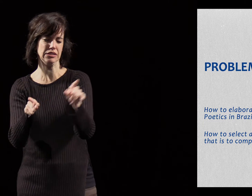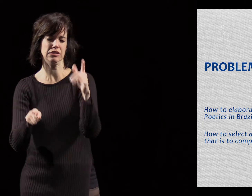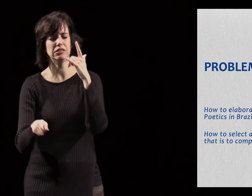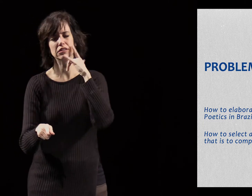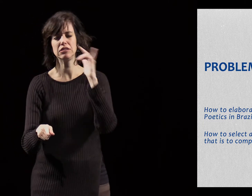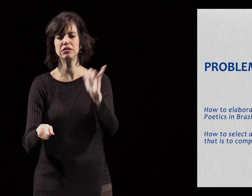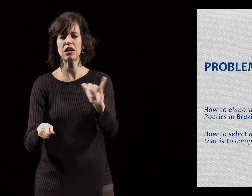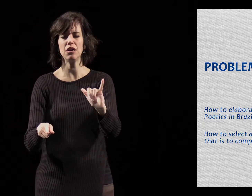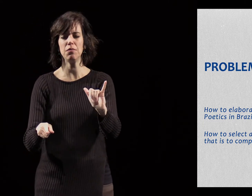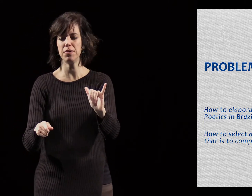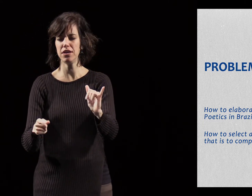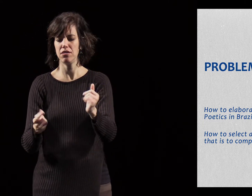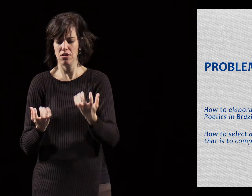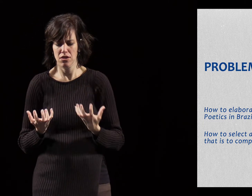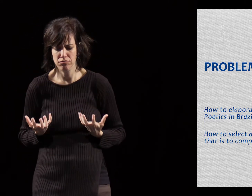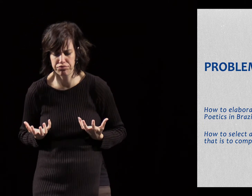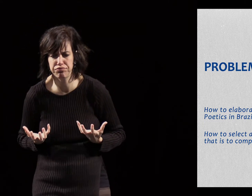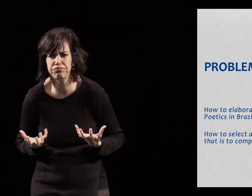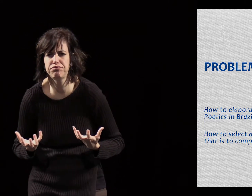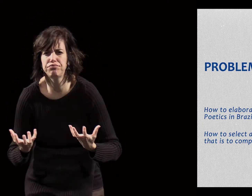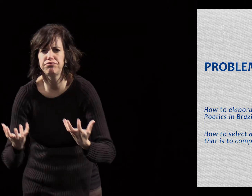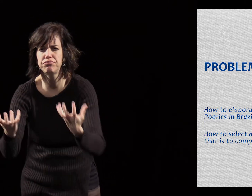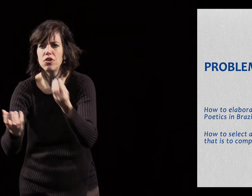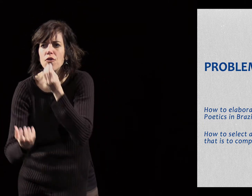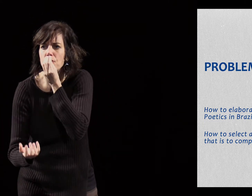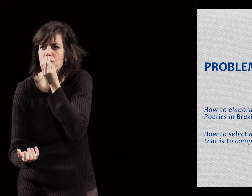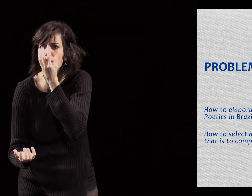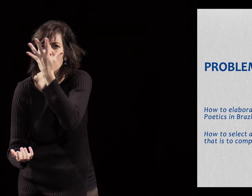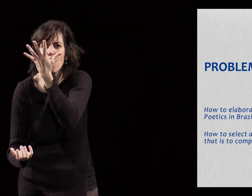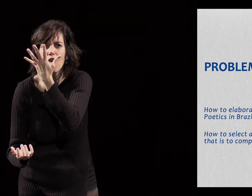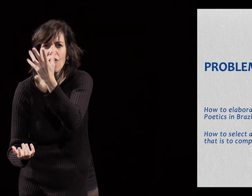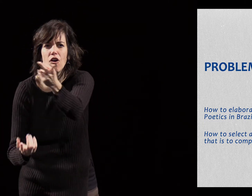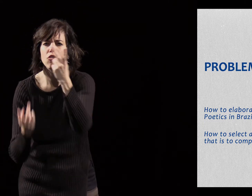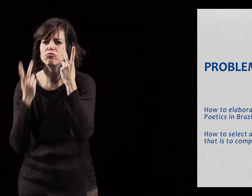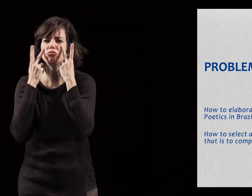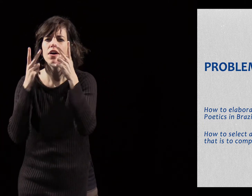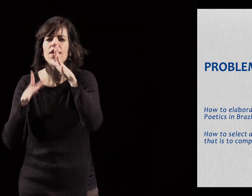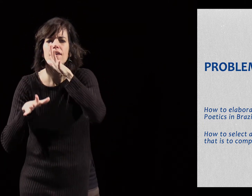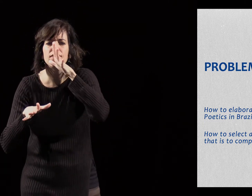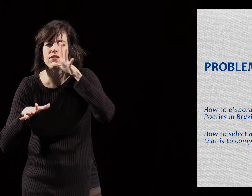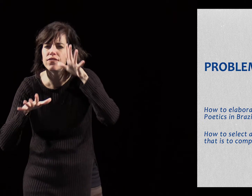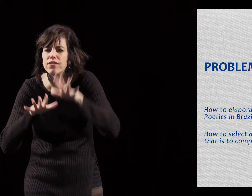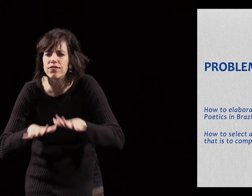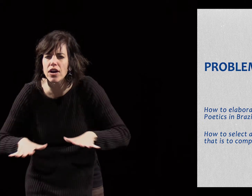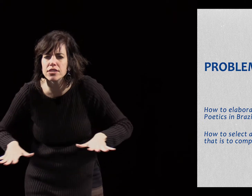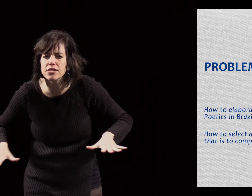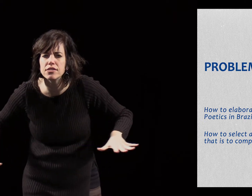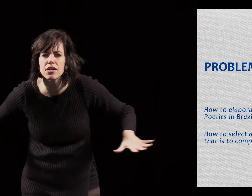A good parallel is think about a large field of flowers. Out in the farmland,